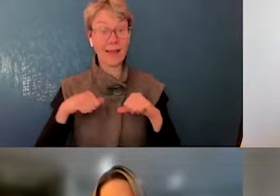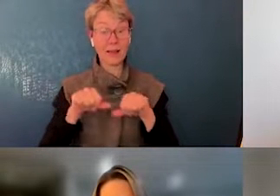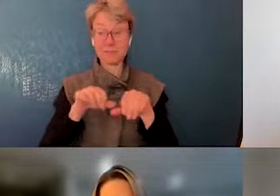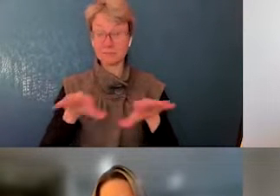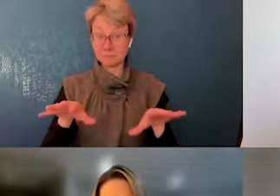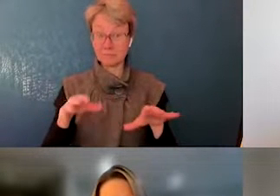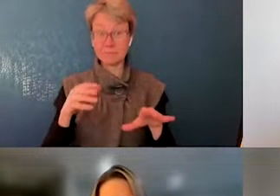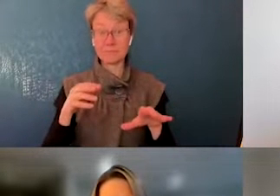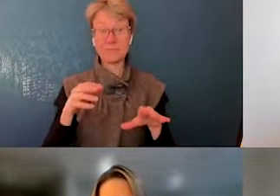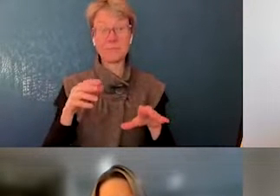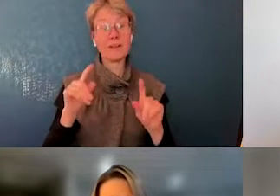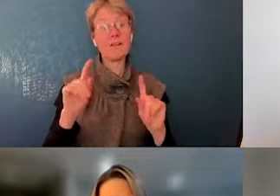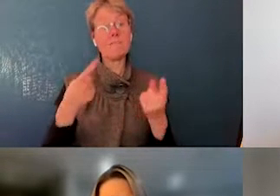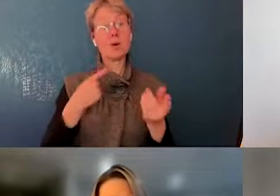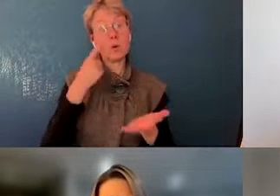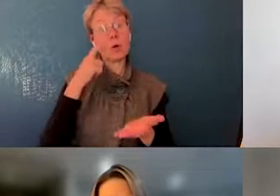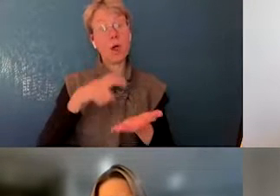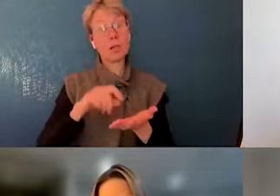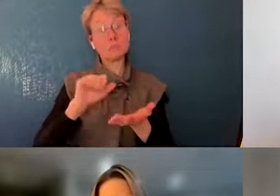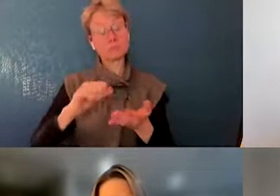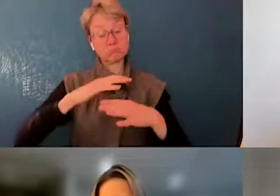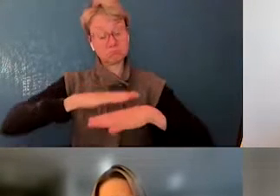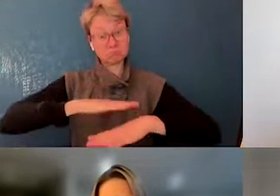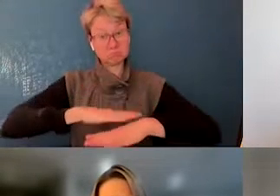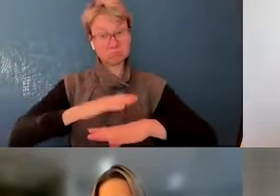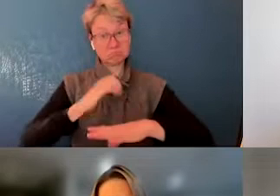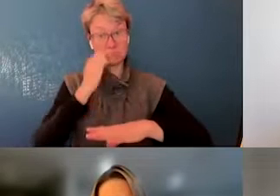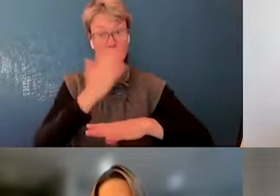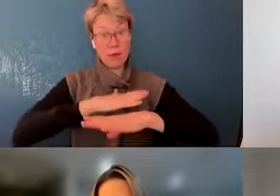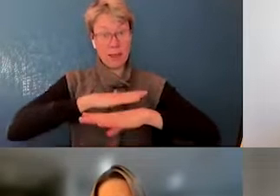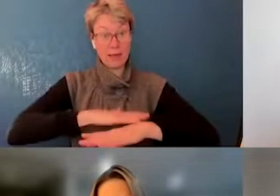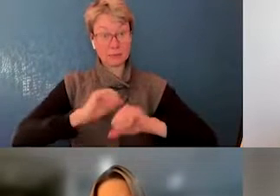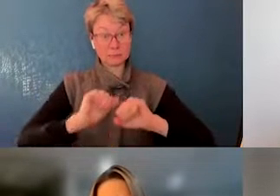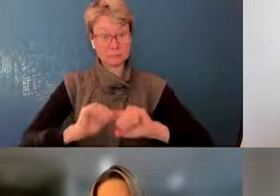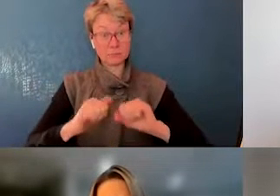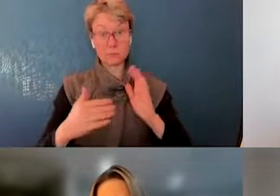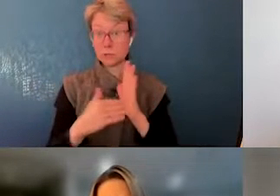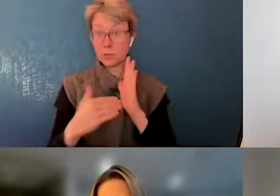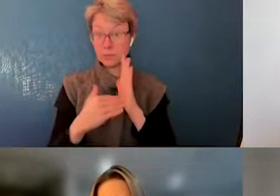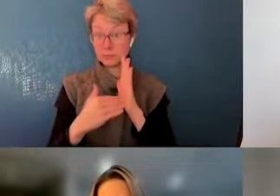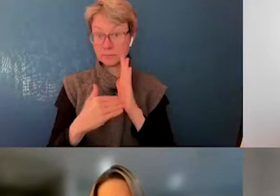acknowledge the traditional owners of the land from which we're meeting today um so today I'm